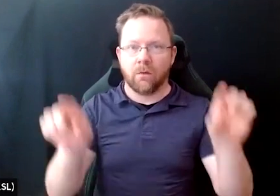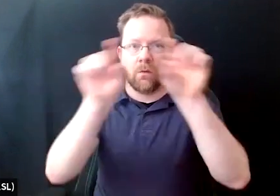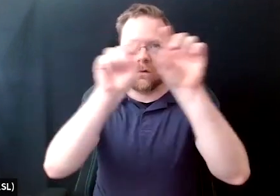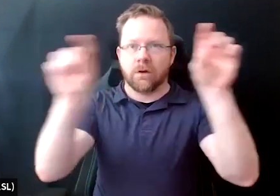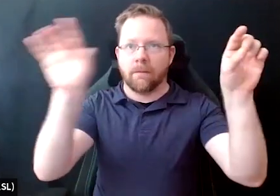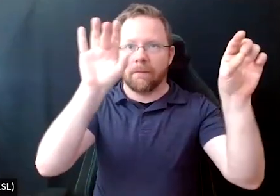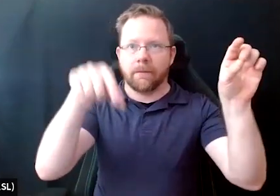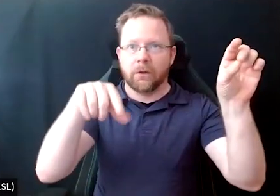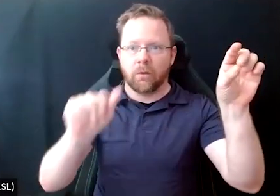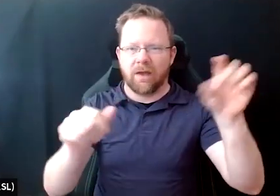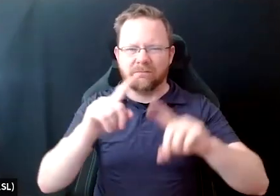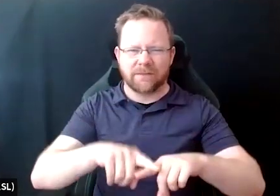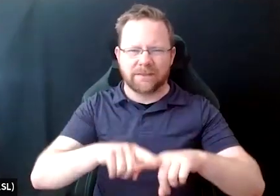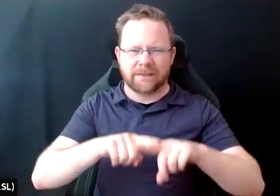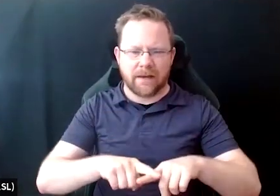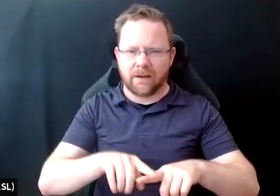the top depending on what device you are on.